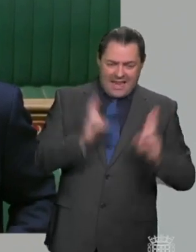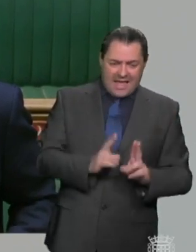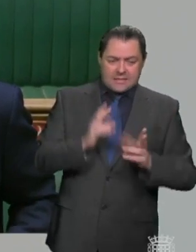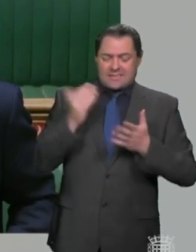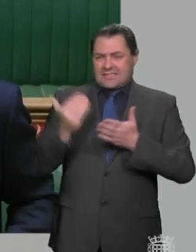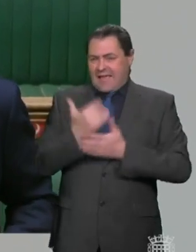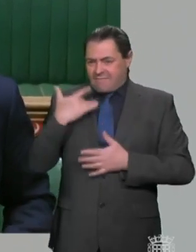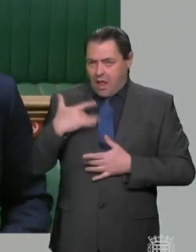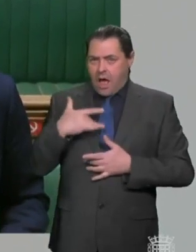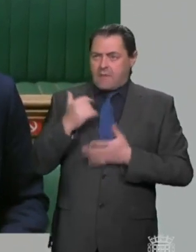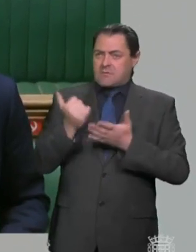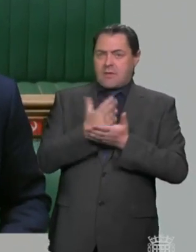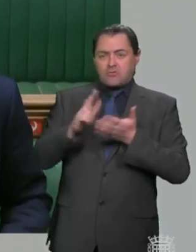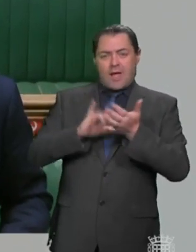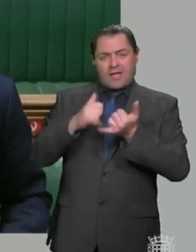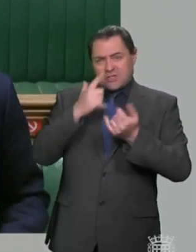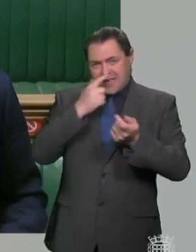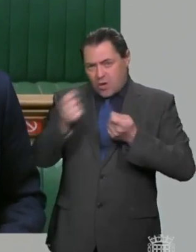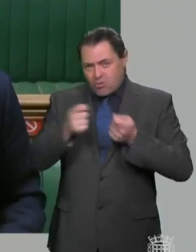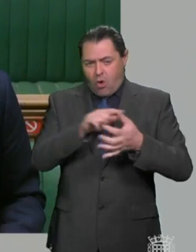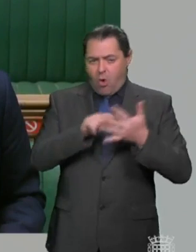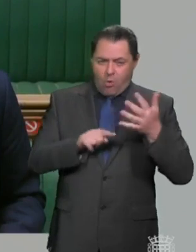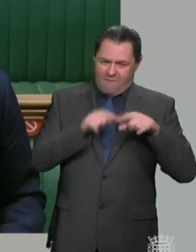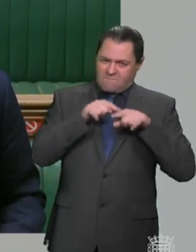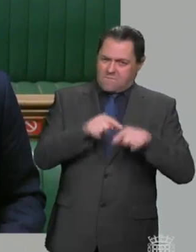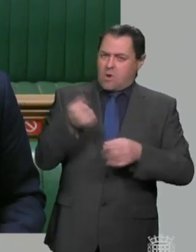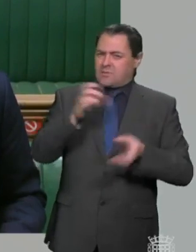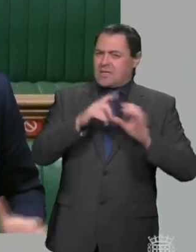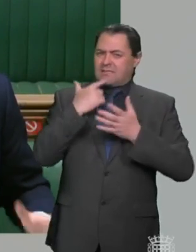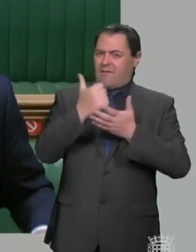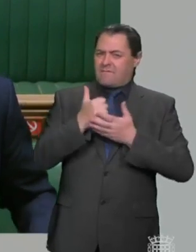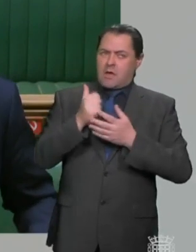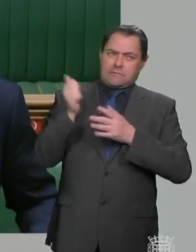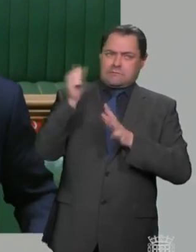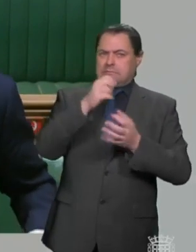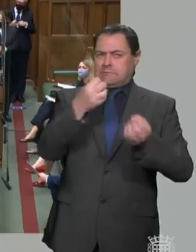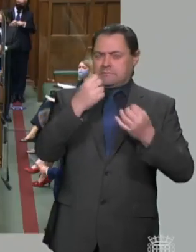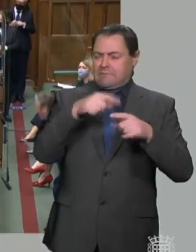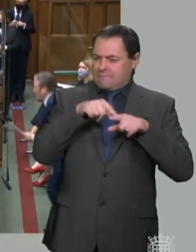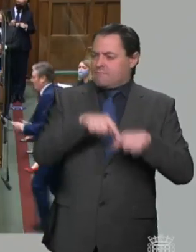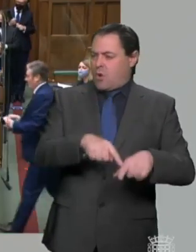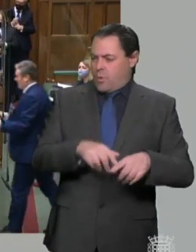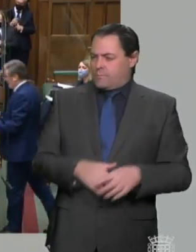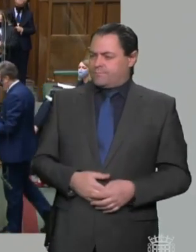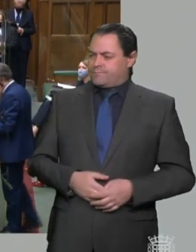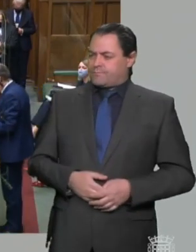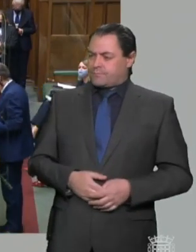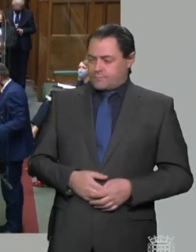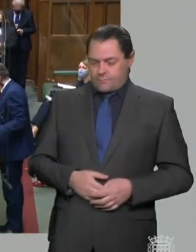protect the NHS—and we have followed the best scientific advice that we can. Keir Starmer Can I remind the